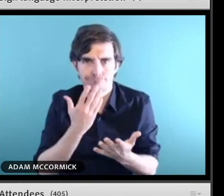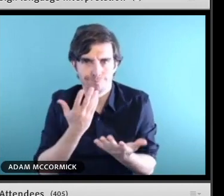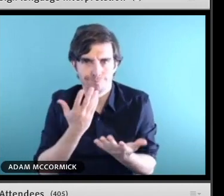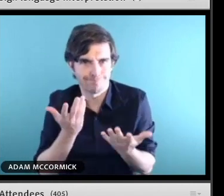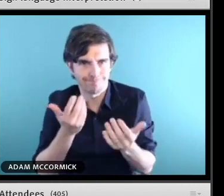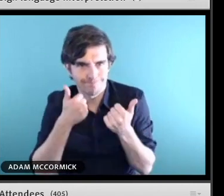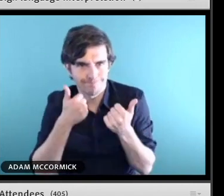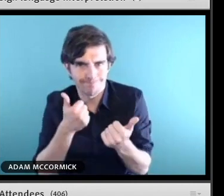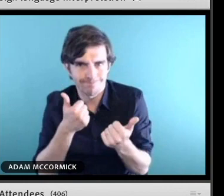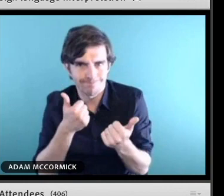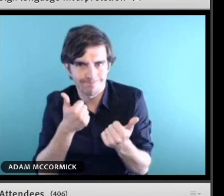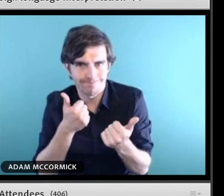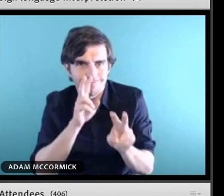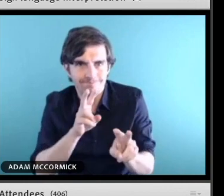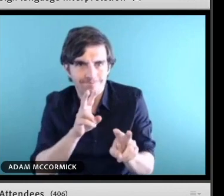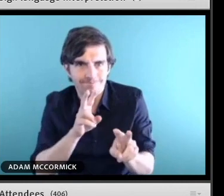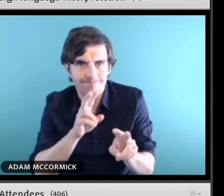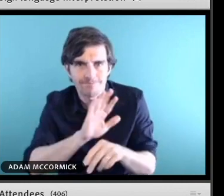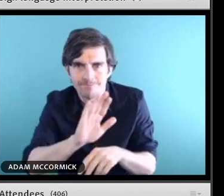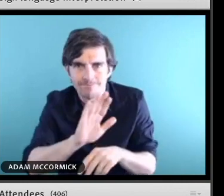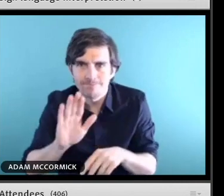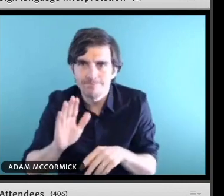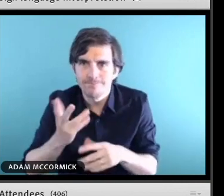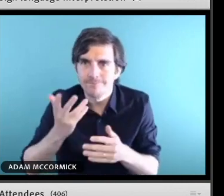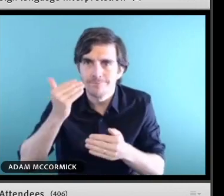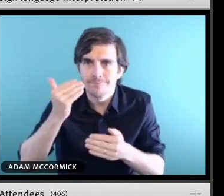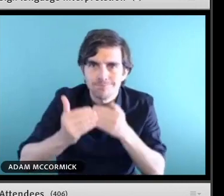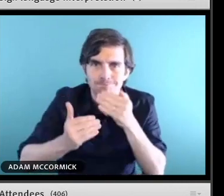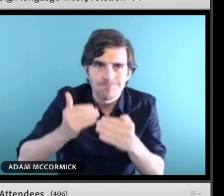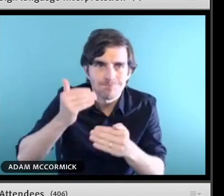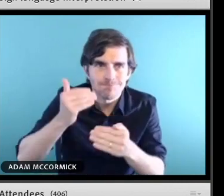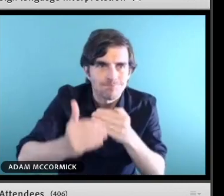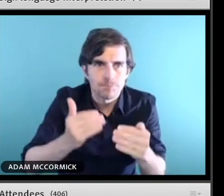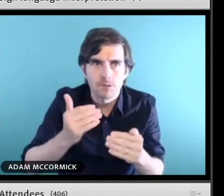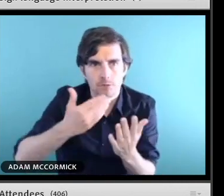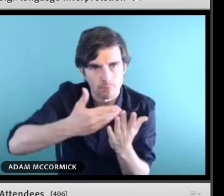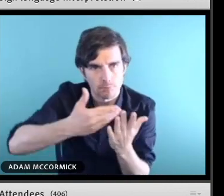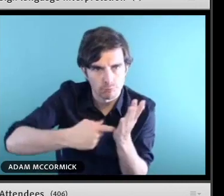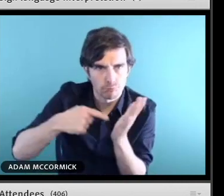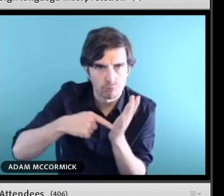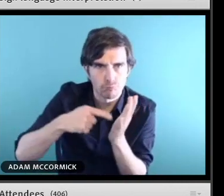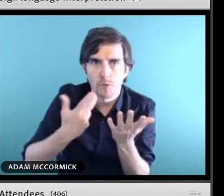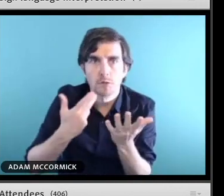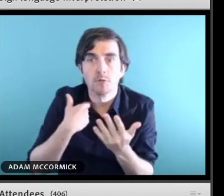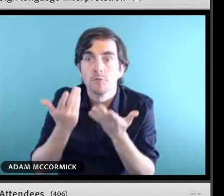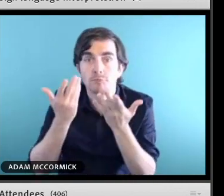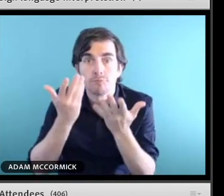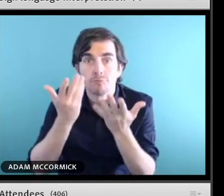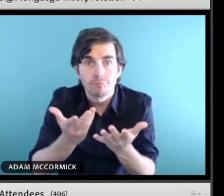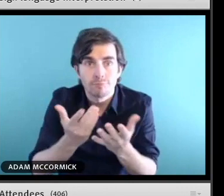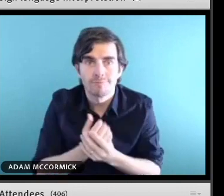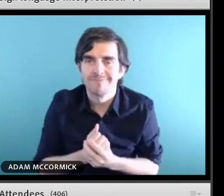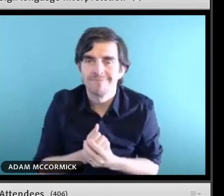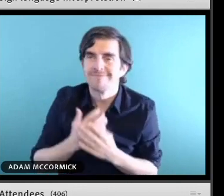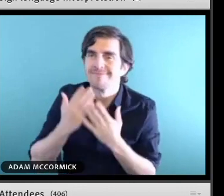thank you to Dalal. That was important and a good way to start off this important discussion.